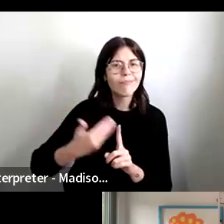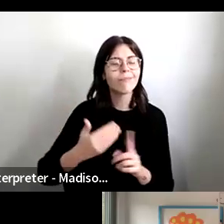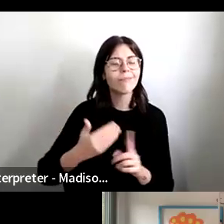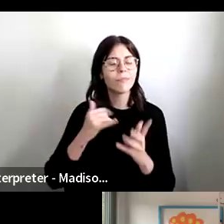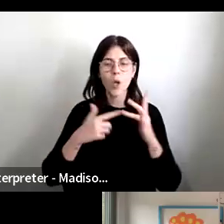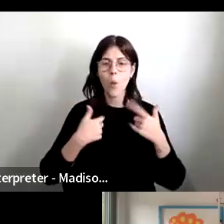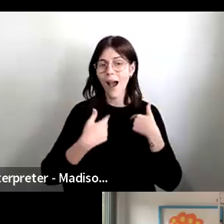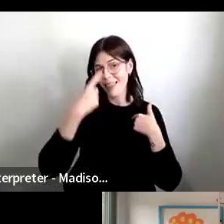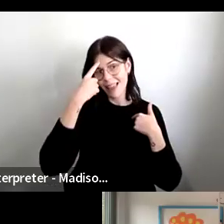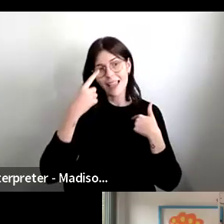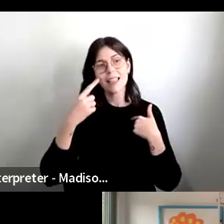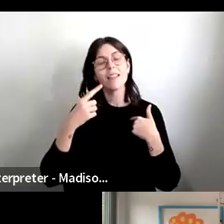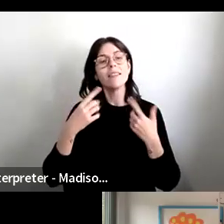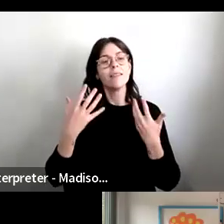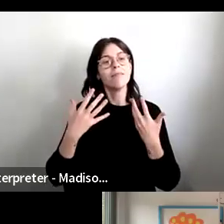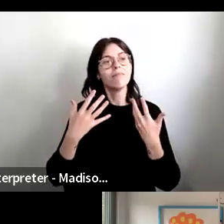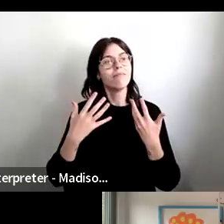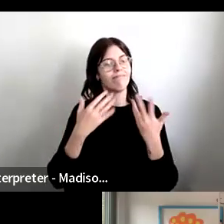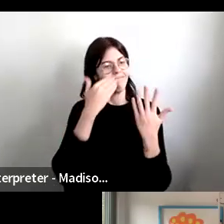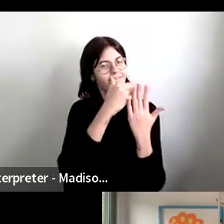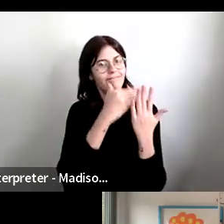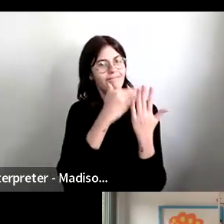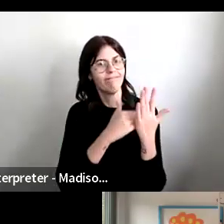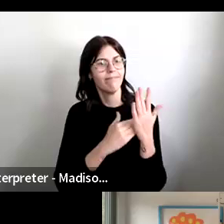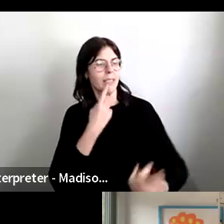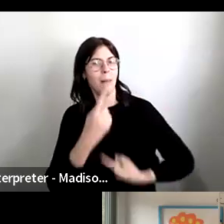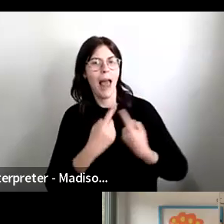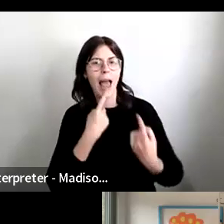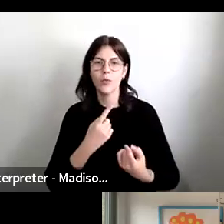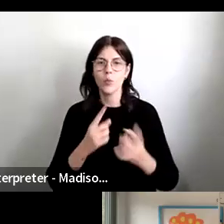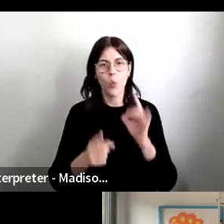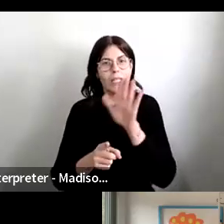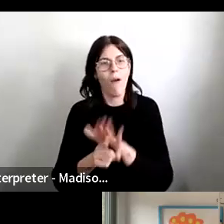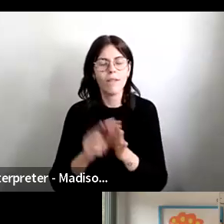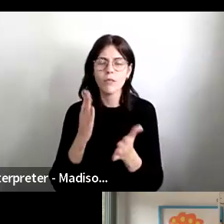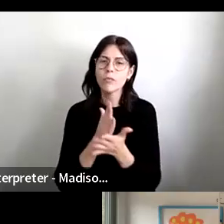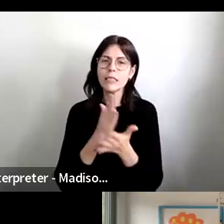rationale you give against the panel is, along with the buyer, the two things to focus on.